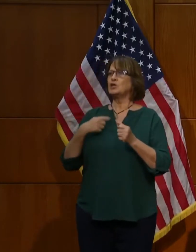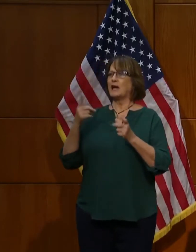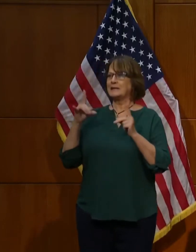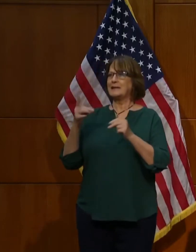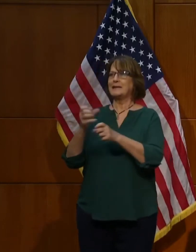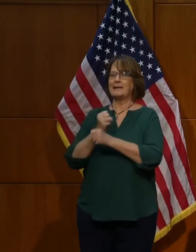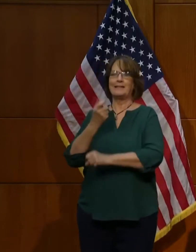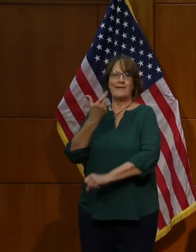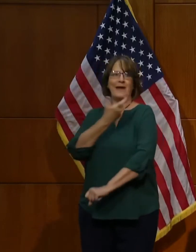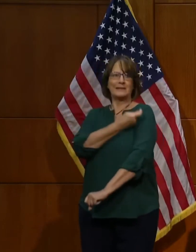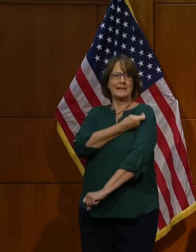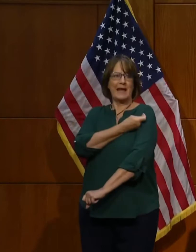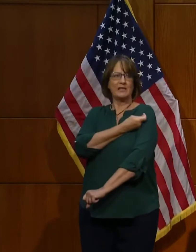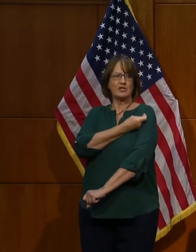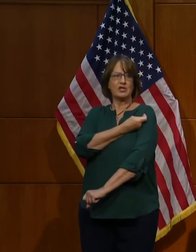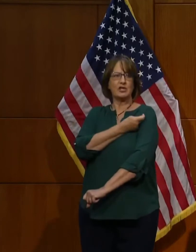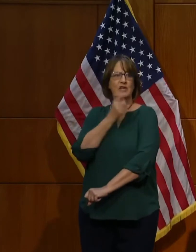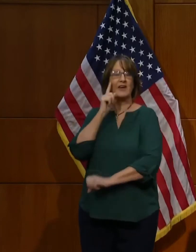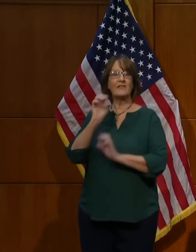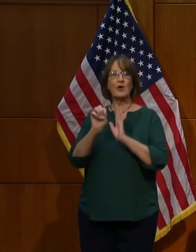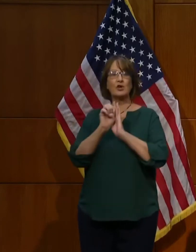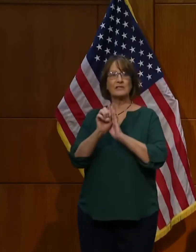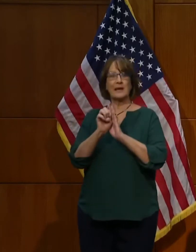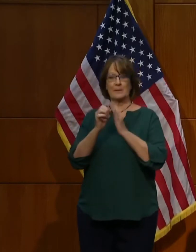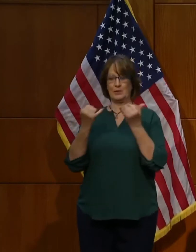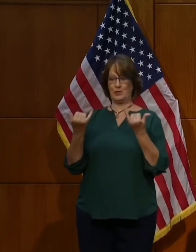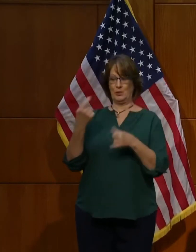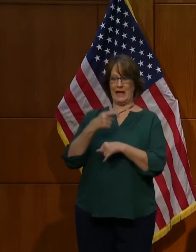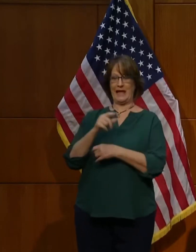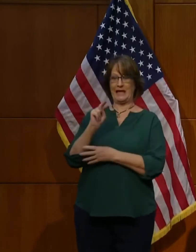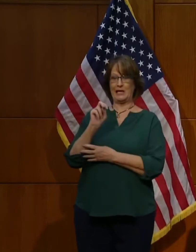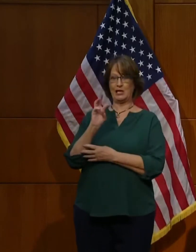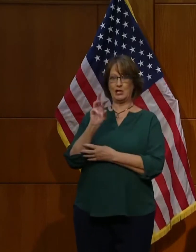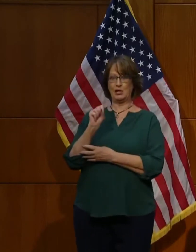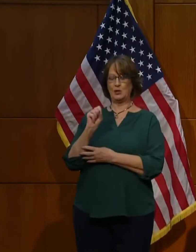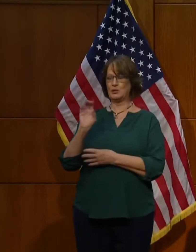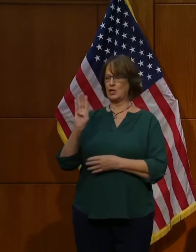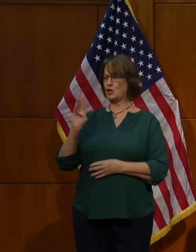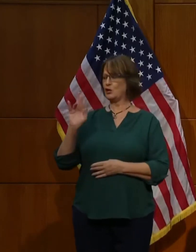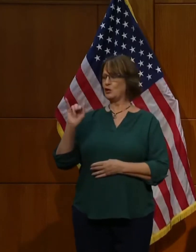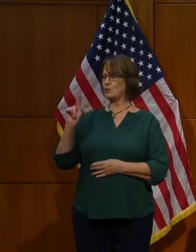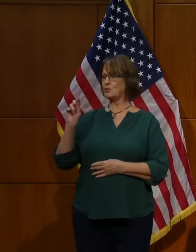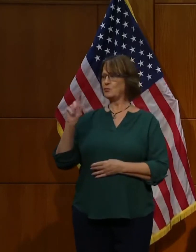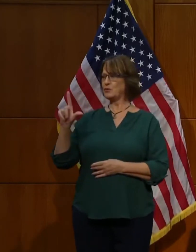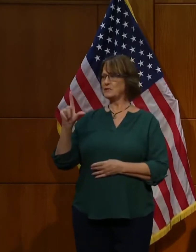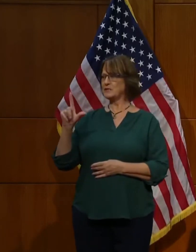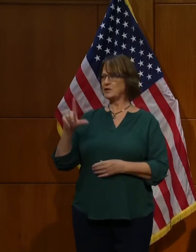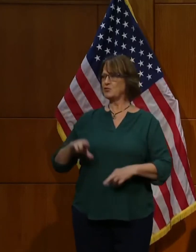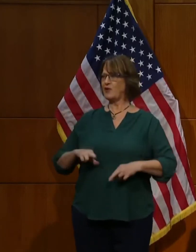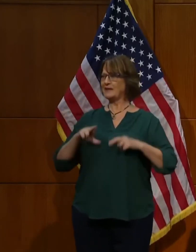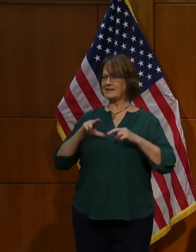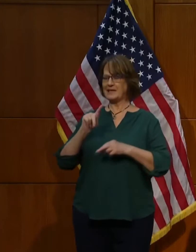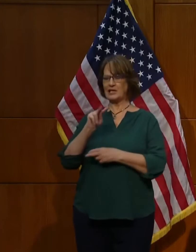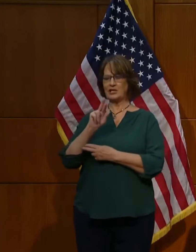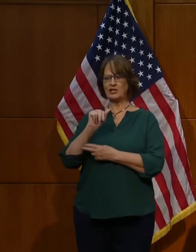vaccinated. For example, in the news today is Bristol resident Travis Campbell, who has been